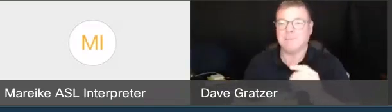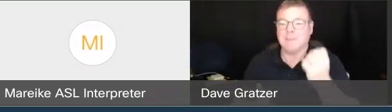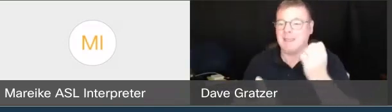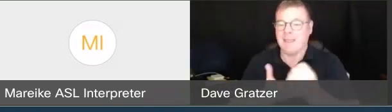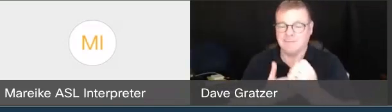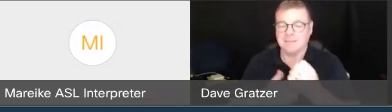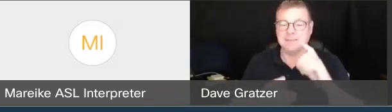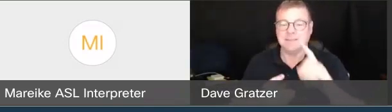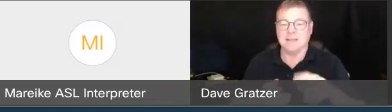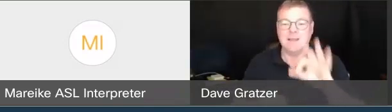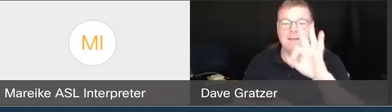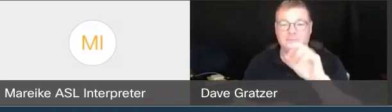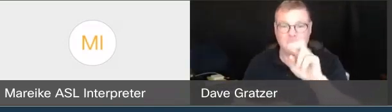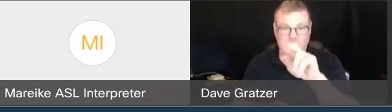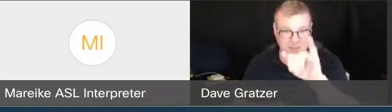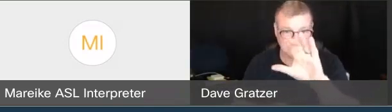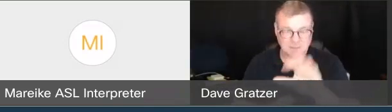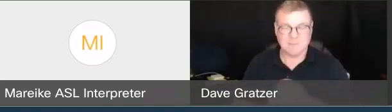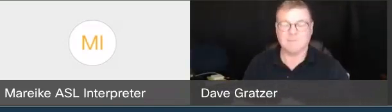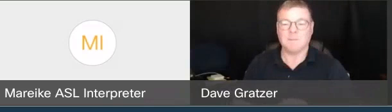with Forensic Assertive Community Treatment, you might think about it